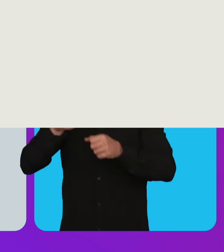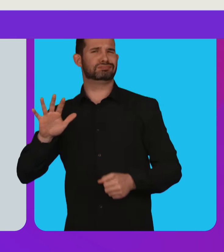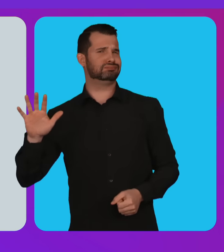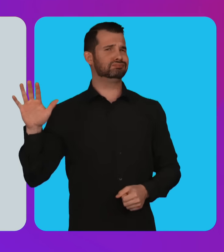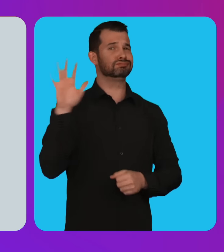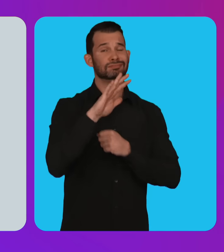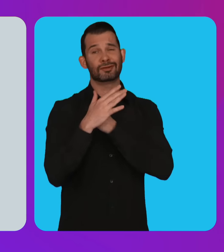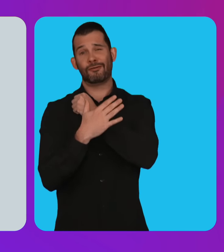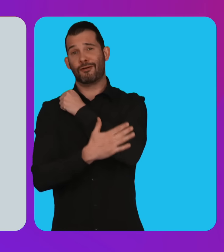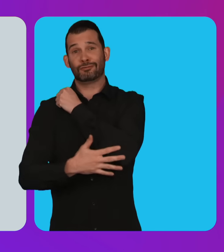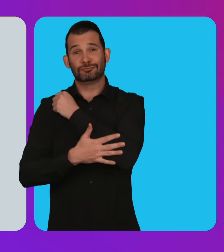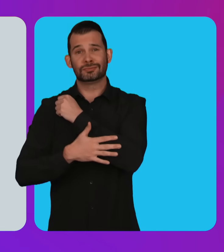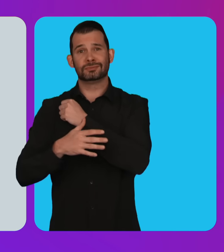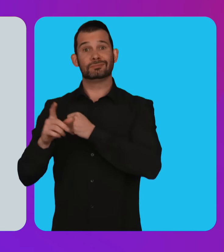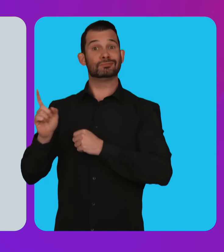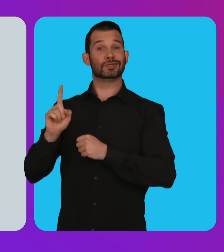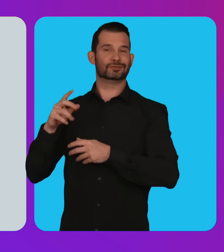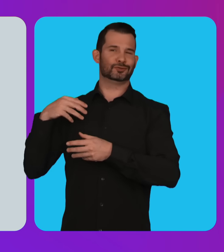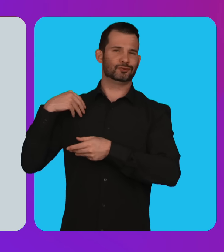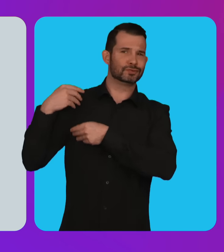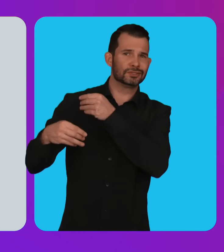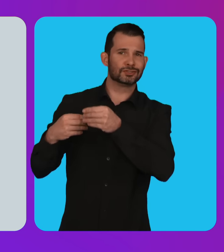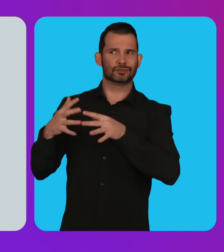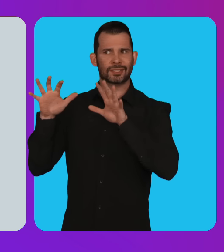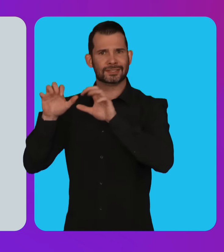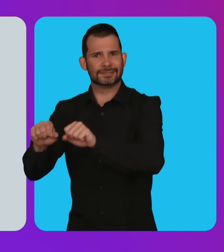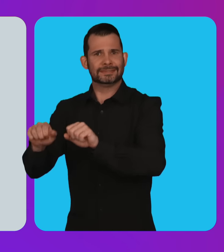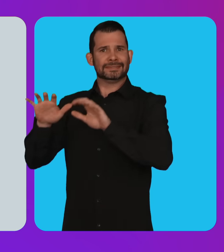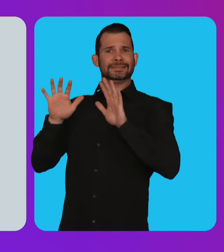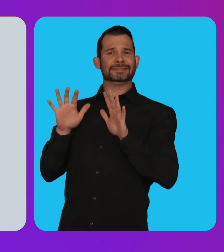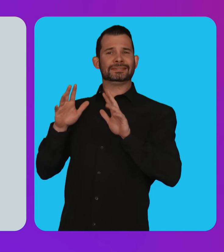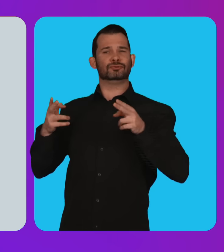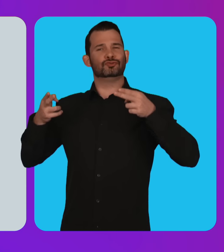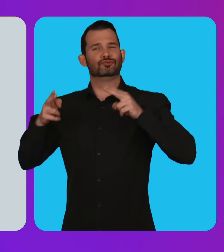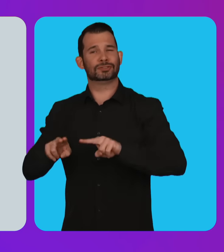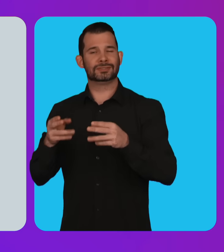[Narrator] CBC/Radio-Canada works to uphold the rights of Indigenous Peoples and acknowledges